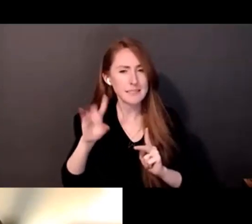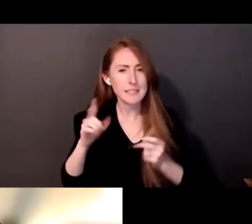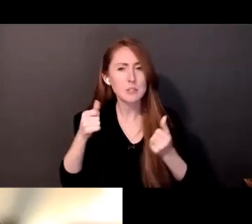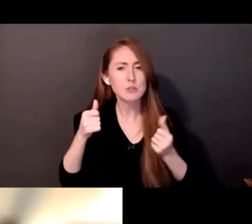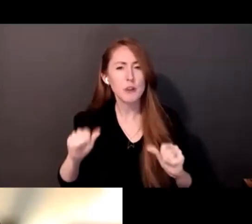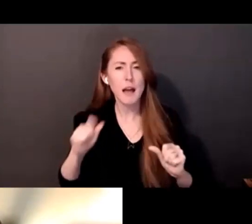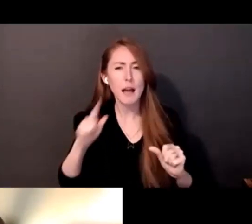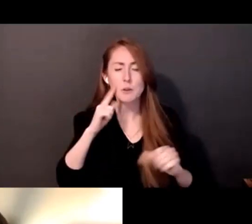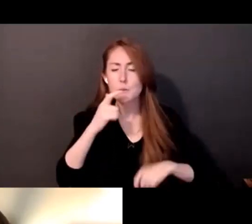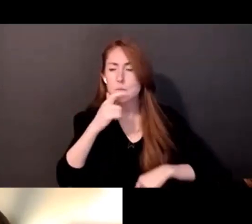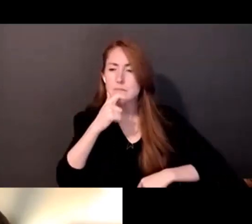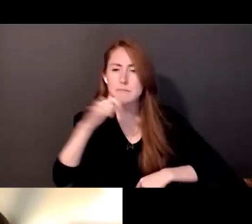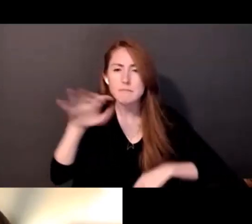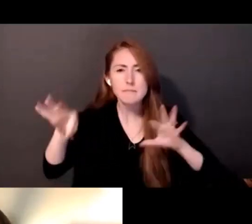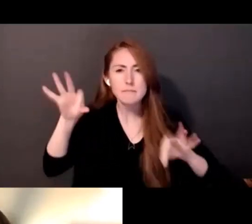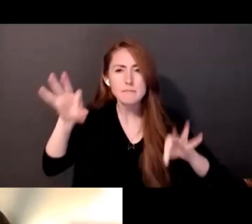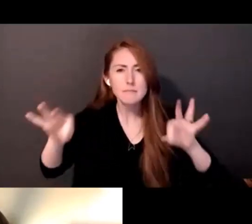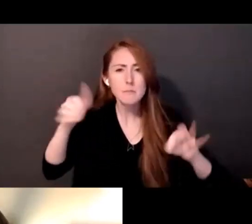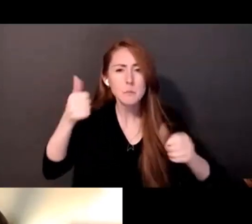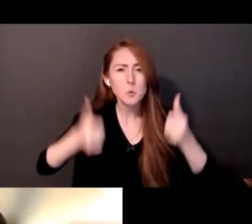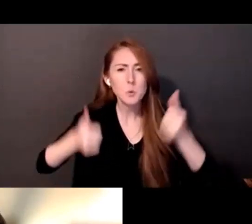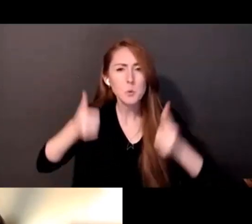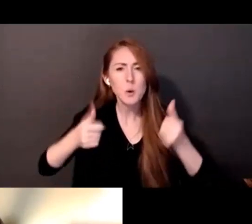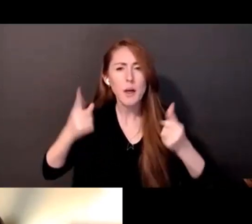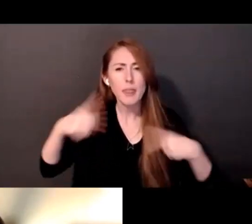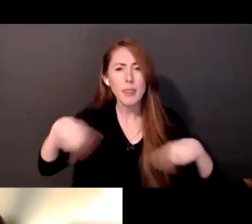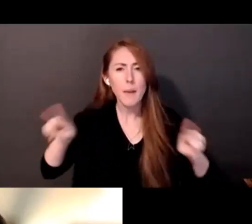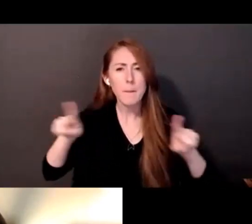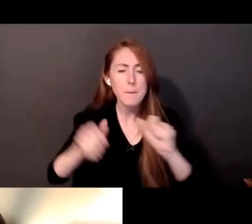were more interested to participate, so by attendance